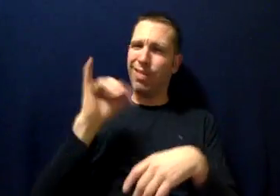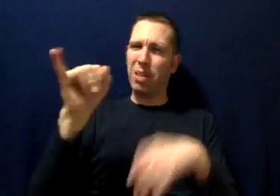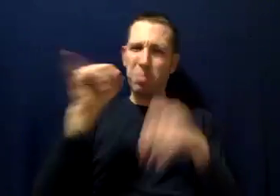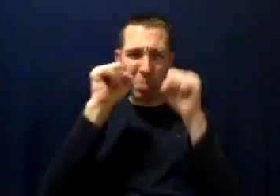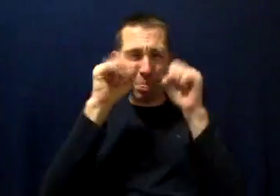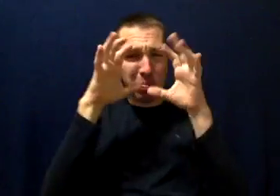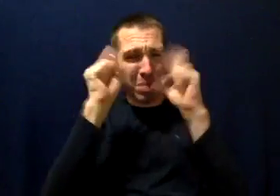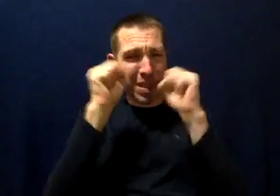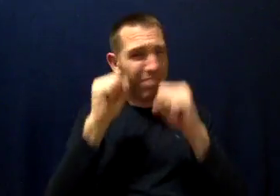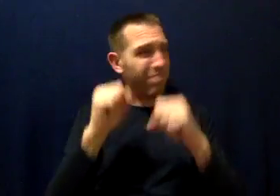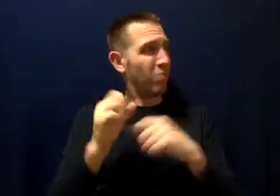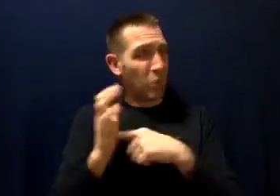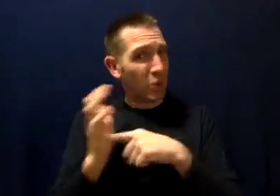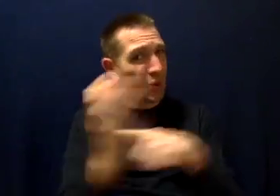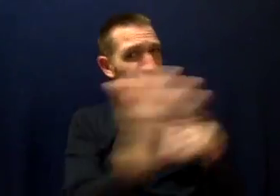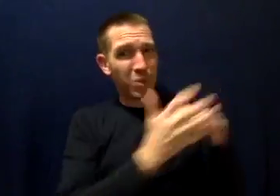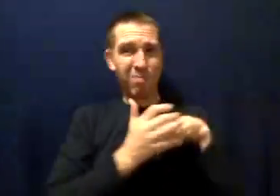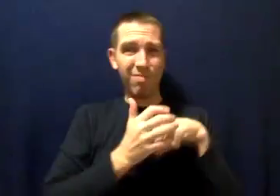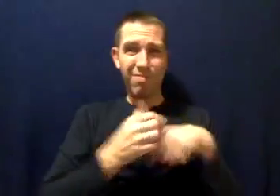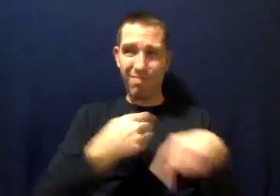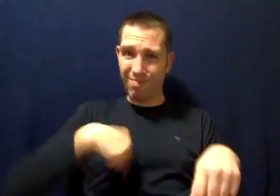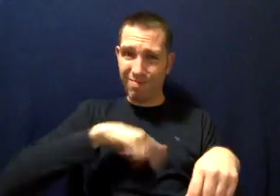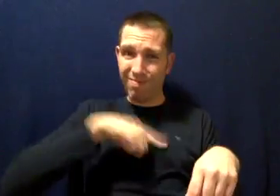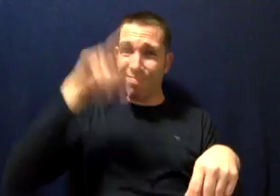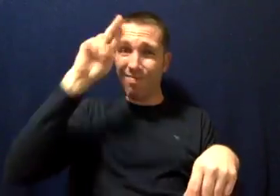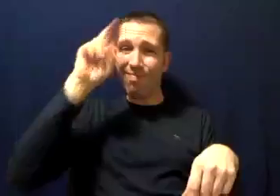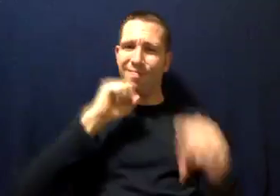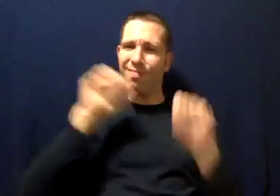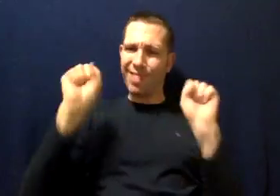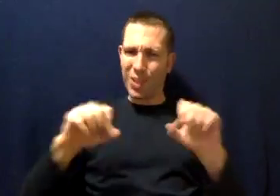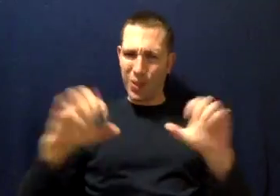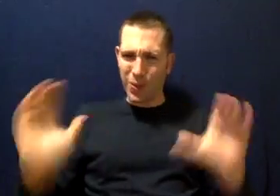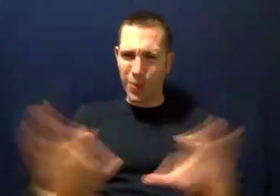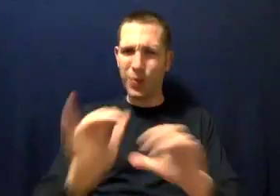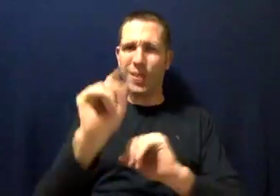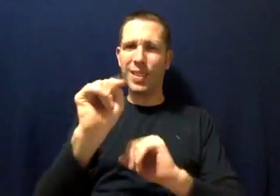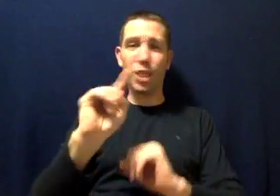That was such an impressive story and again shows that people with Usher syndrome can do it!